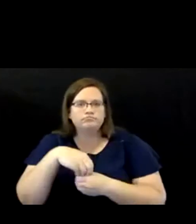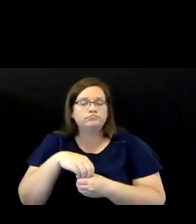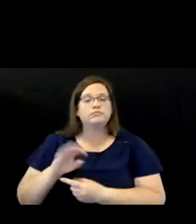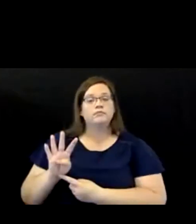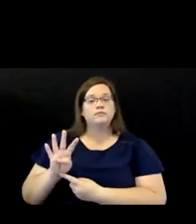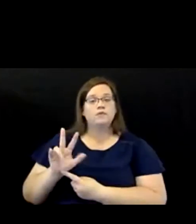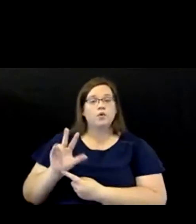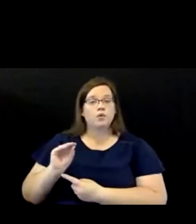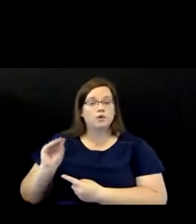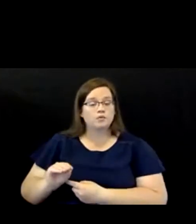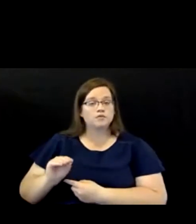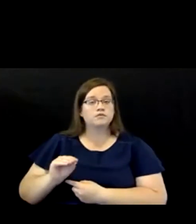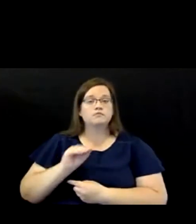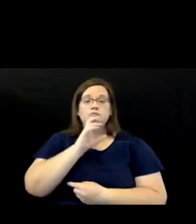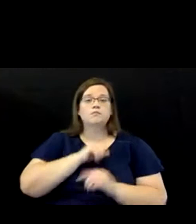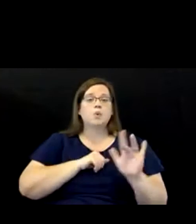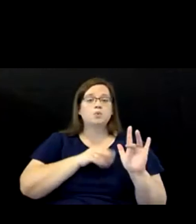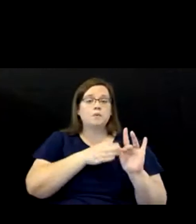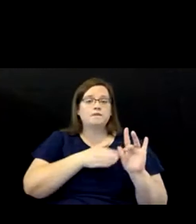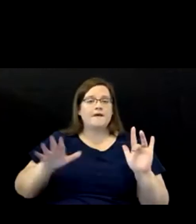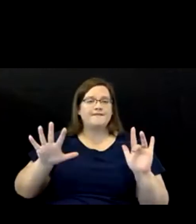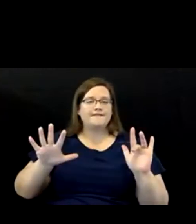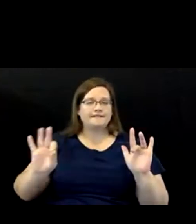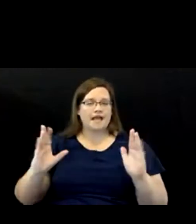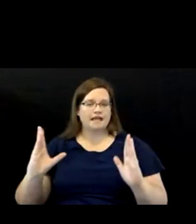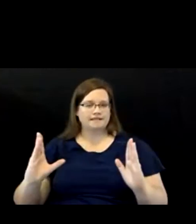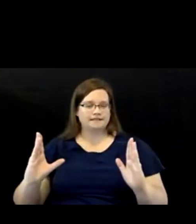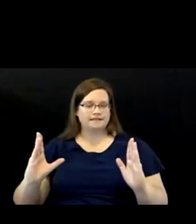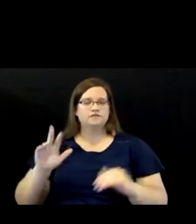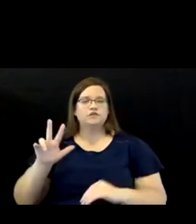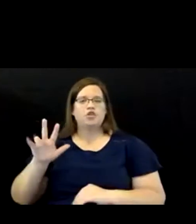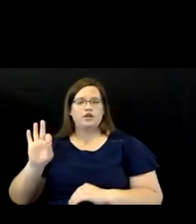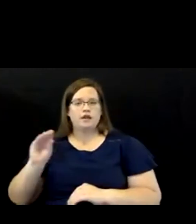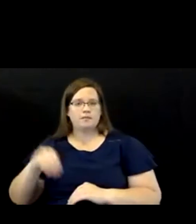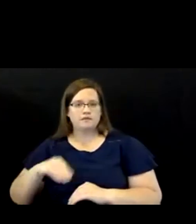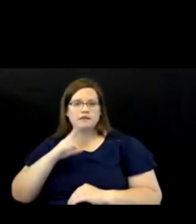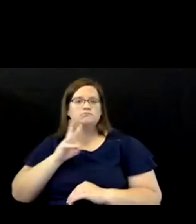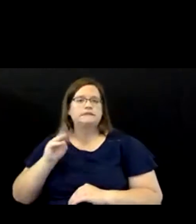were 25 to 59 years old, and 30% were 60 or over. So that gives you